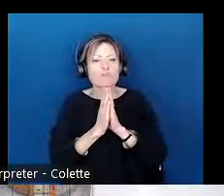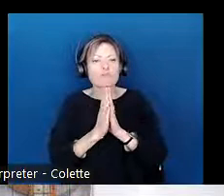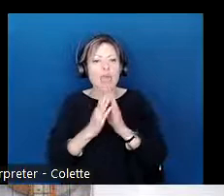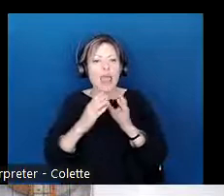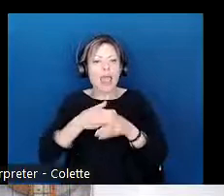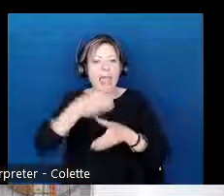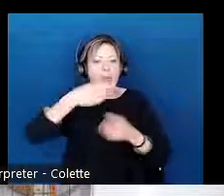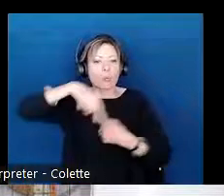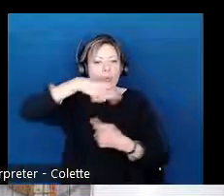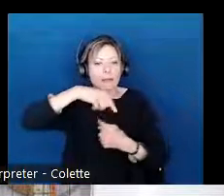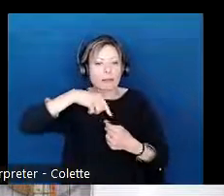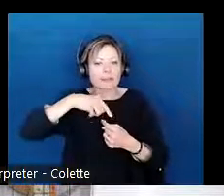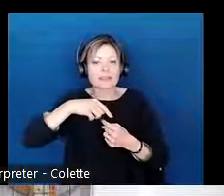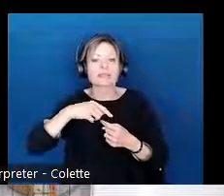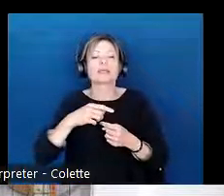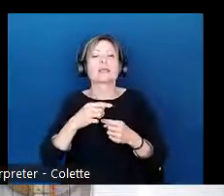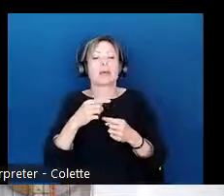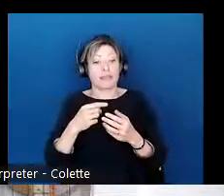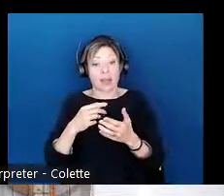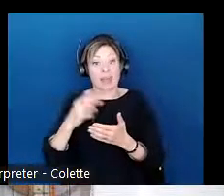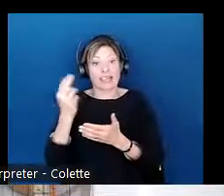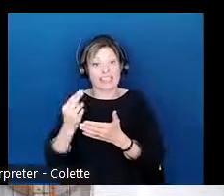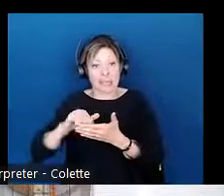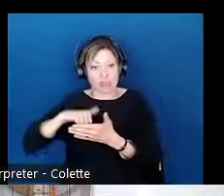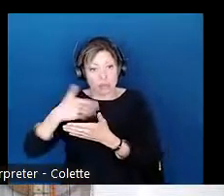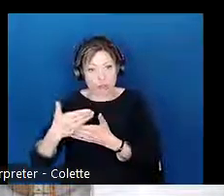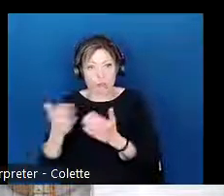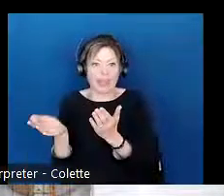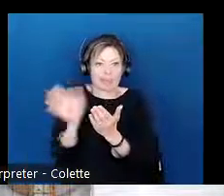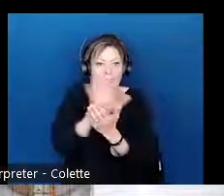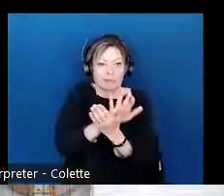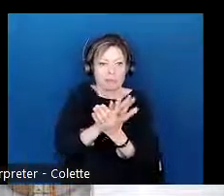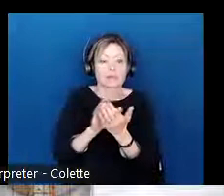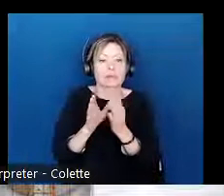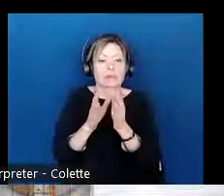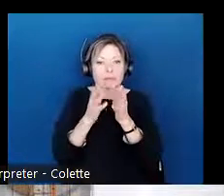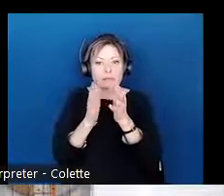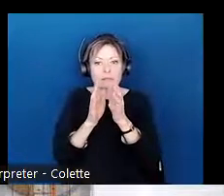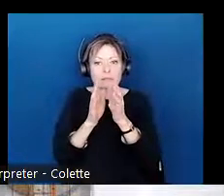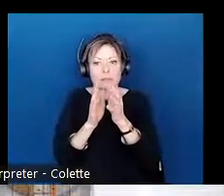from her sketchbook for their reliefs just means so like in the Ceramics there's indentations